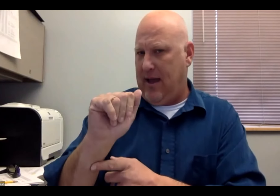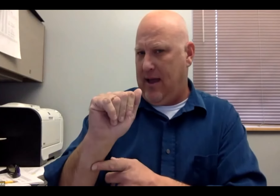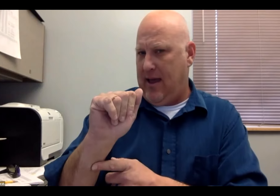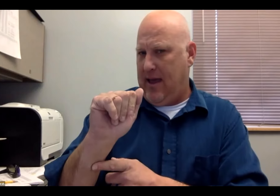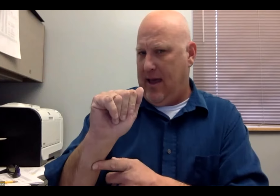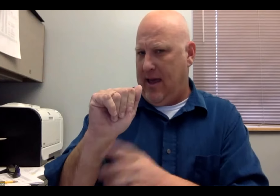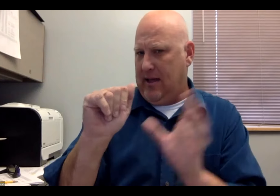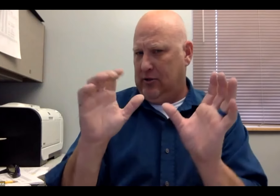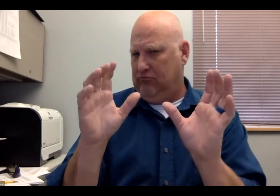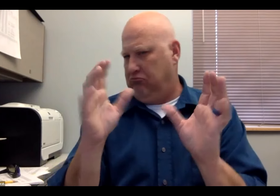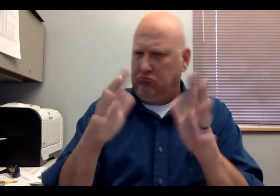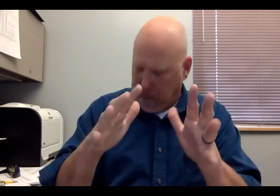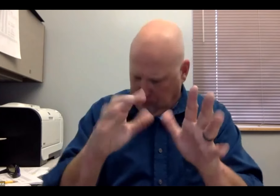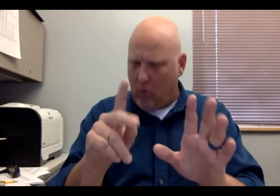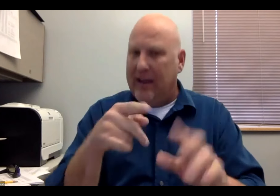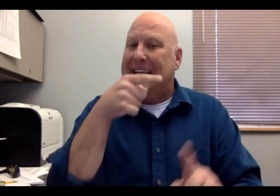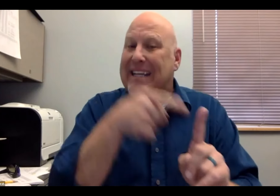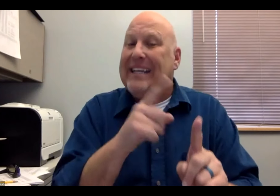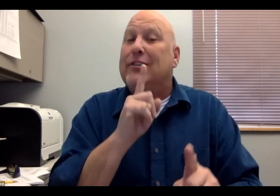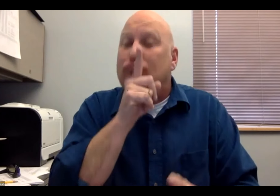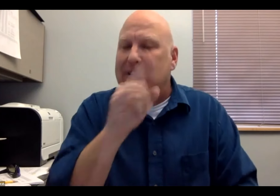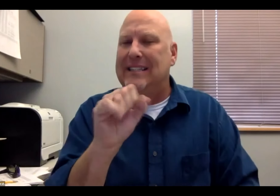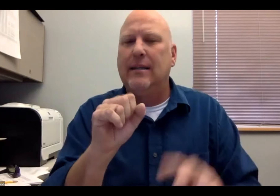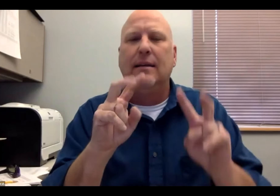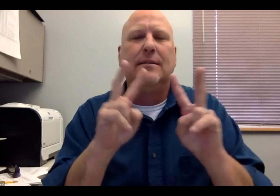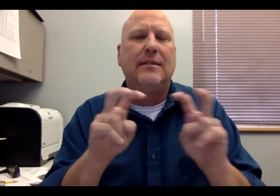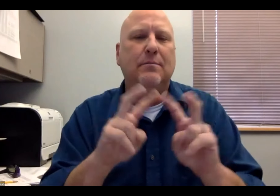EI PA exam? >> no.